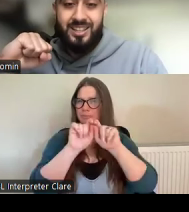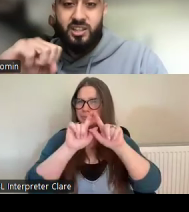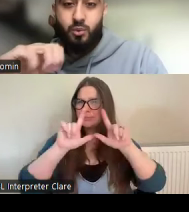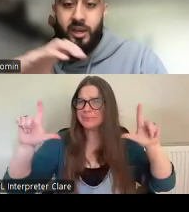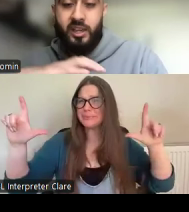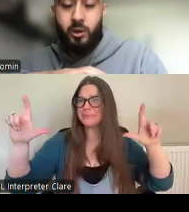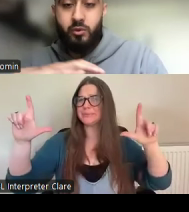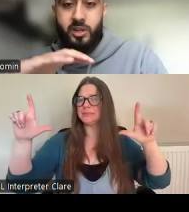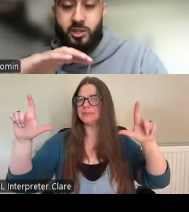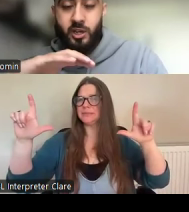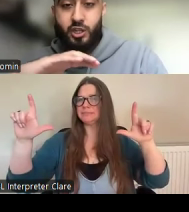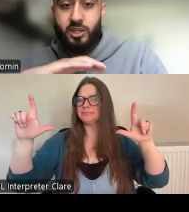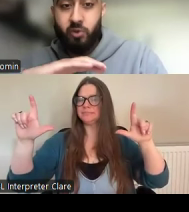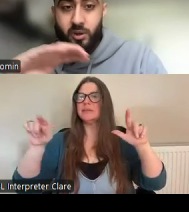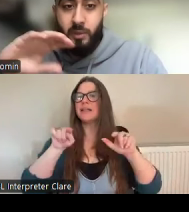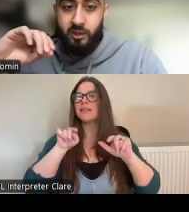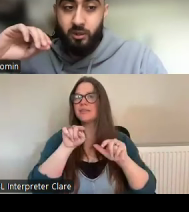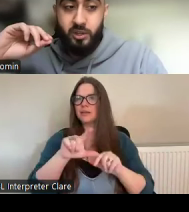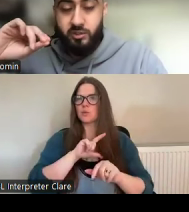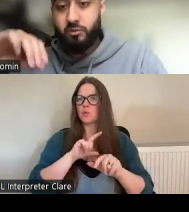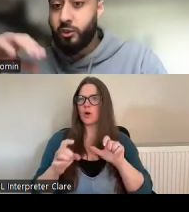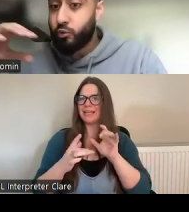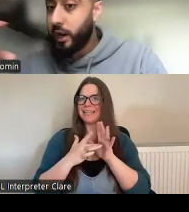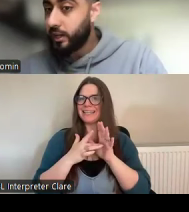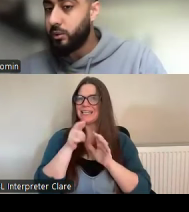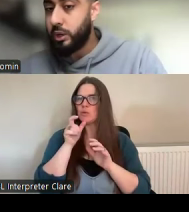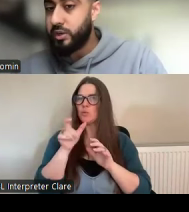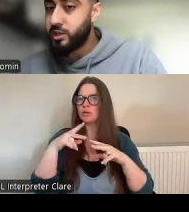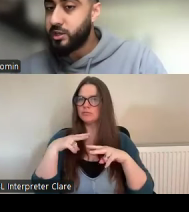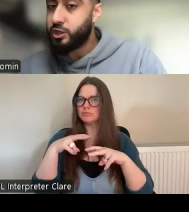That's where keyword research is fundamental, because if you've done the right keyword research